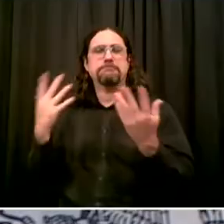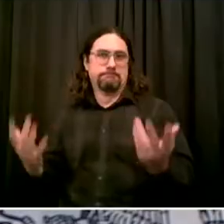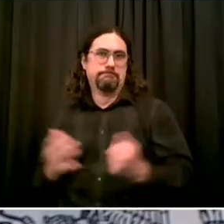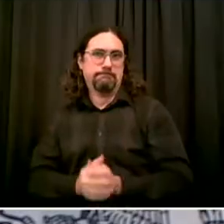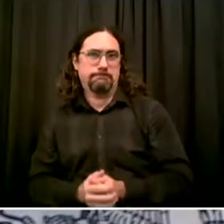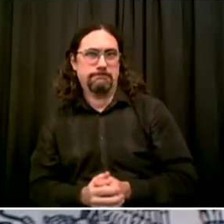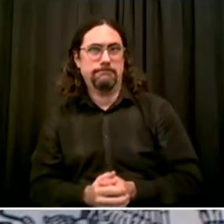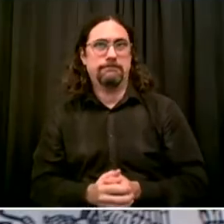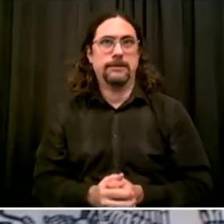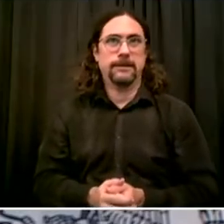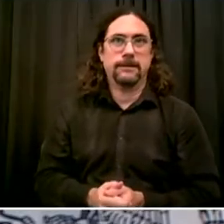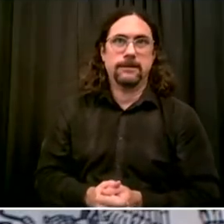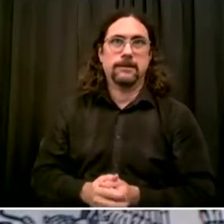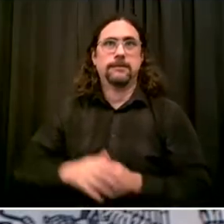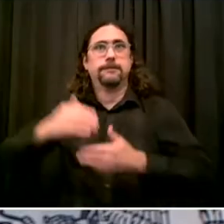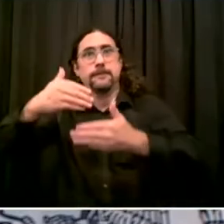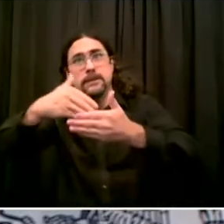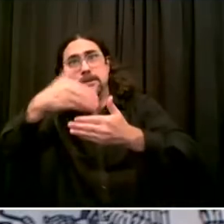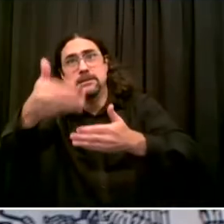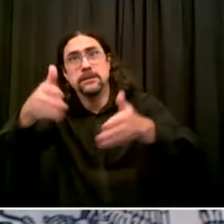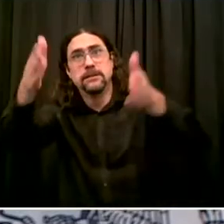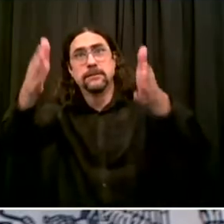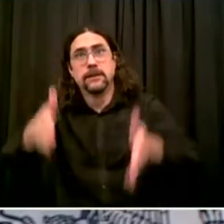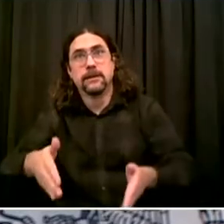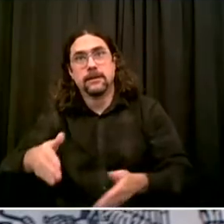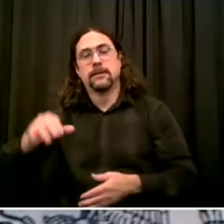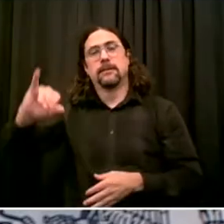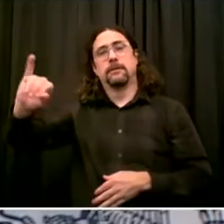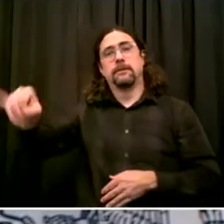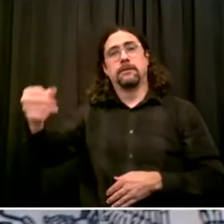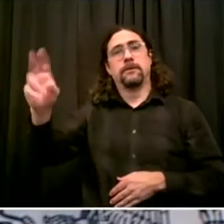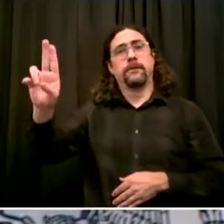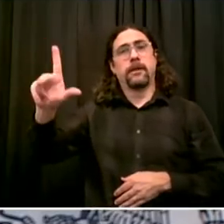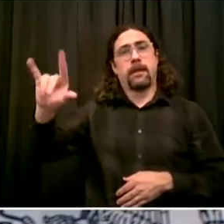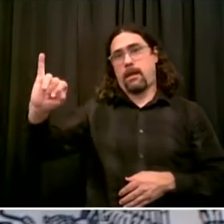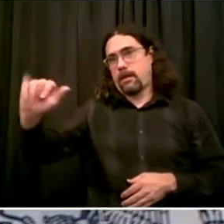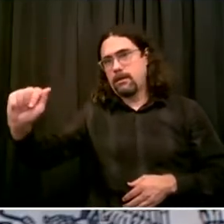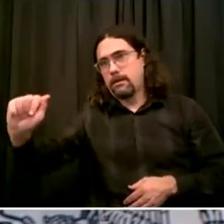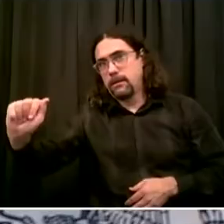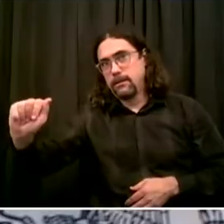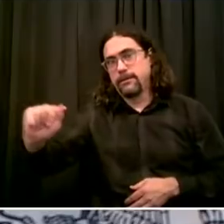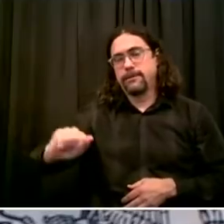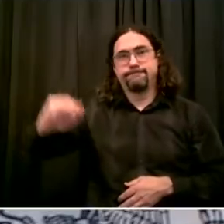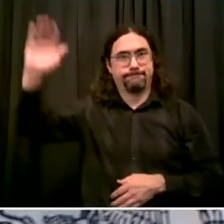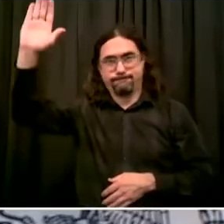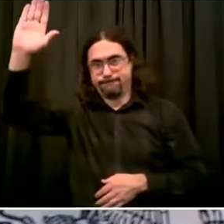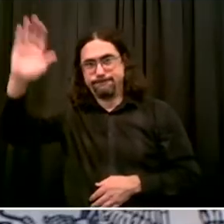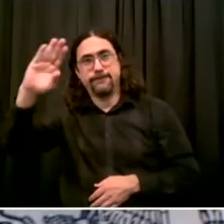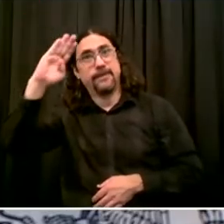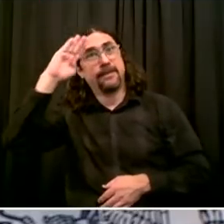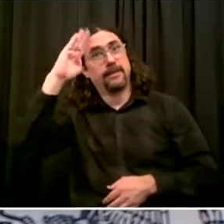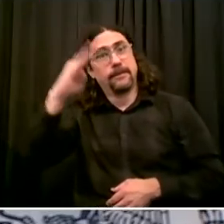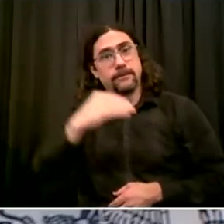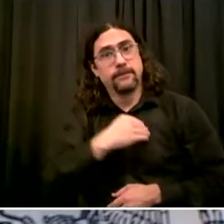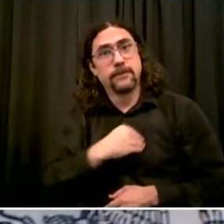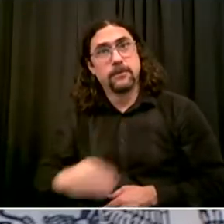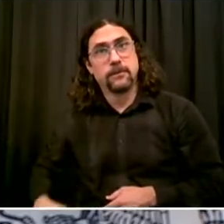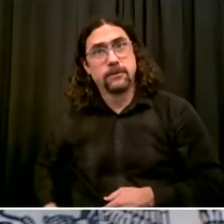GOOD MORNING MR. MAYOR. HOW ARE YOU DOING? GOOD, HOW ARE YOU? GOOD.